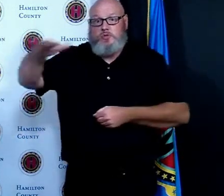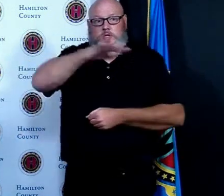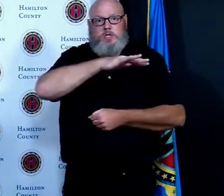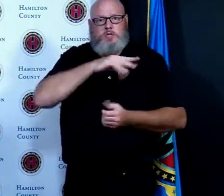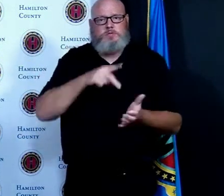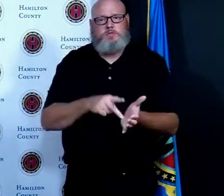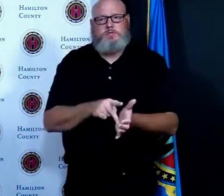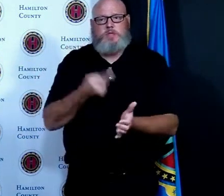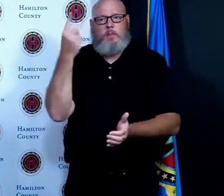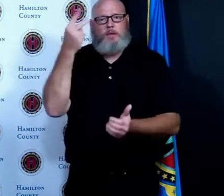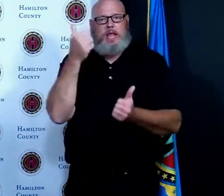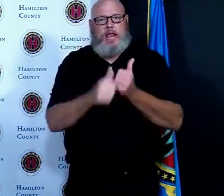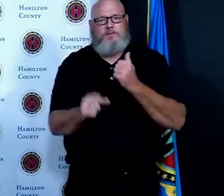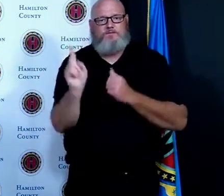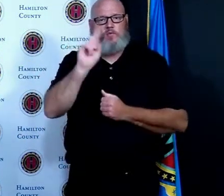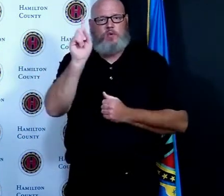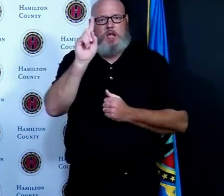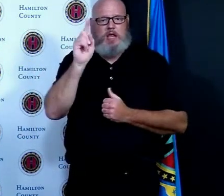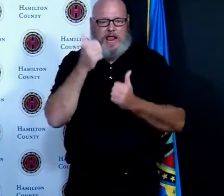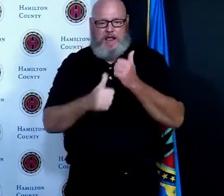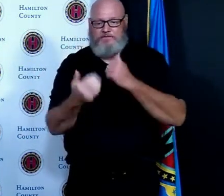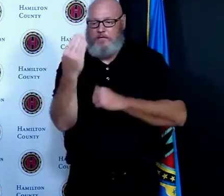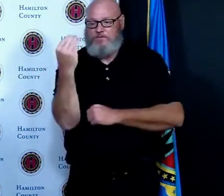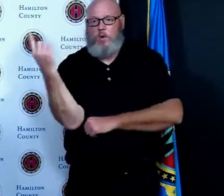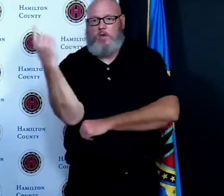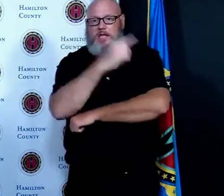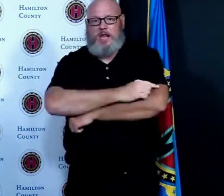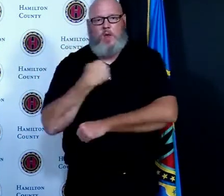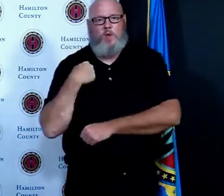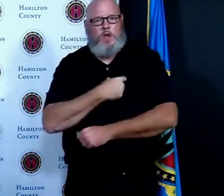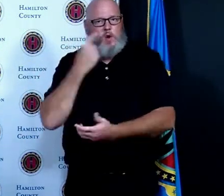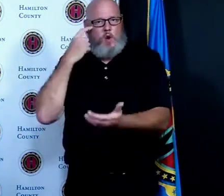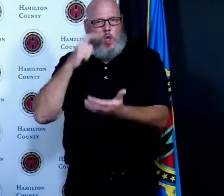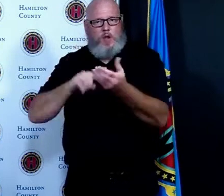in a in a rate that we actually haven't seen before and this isn't just a matter